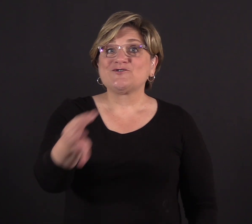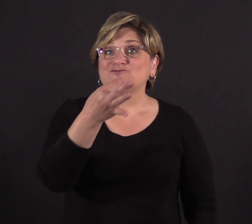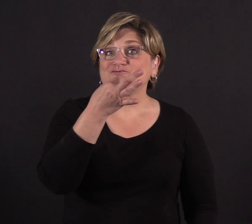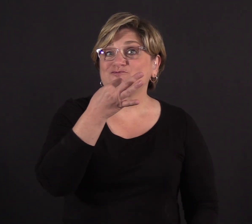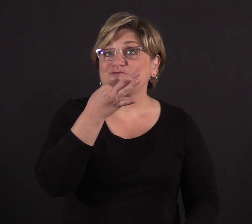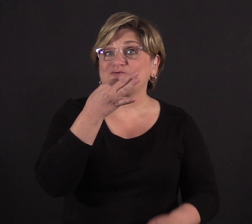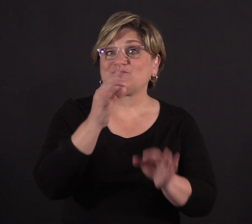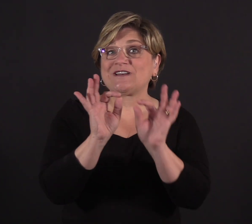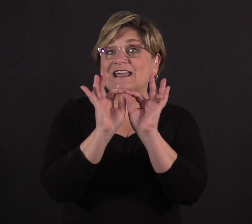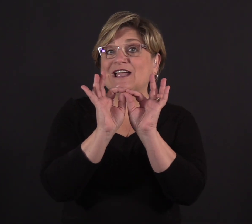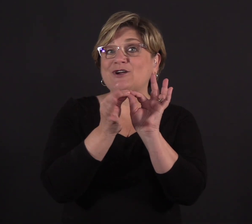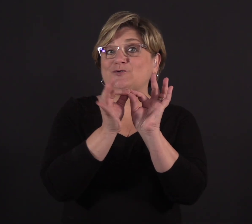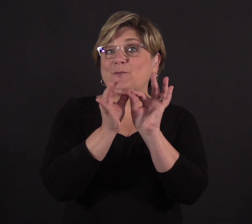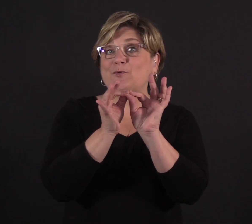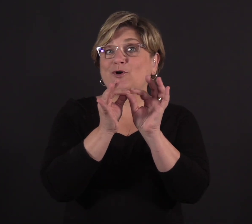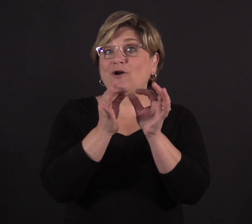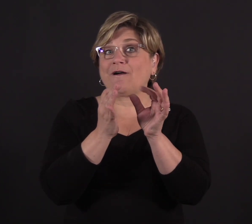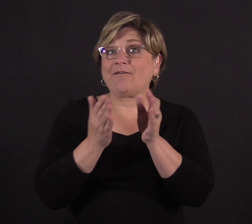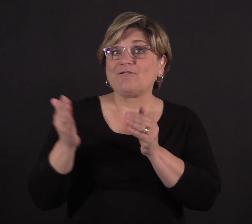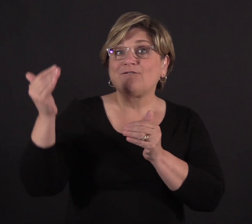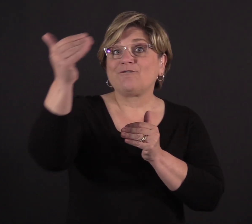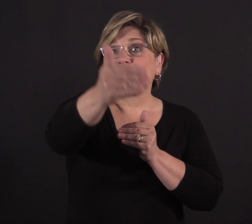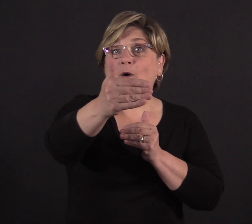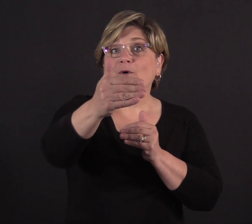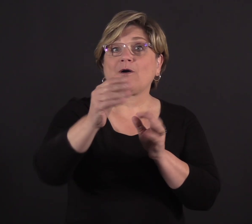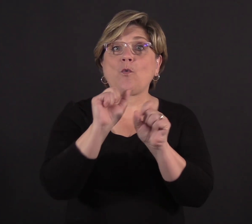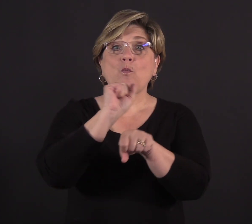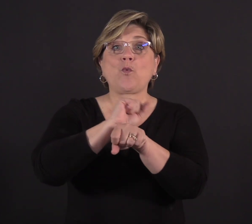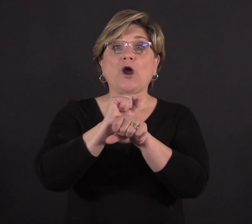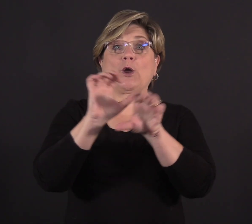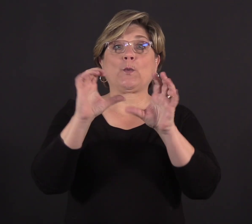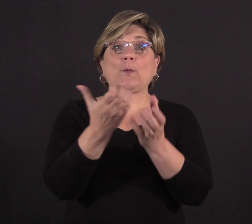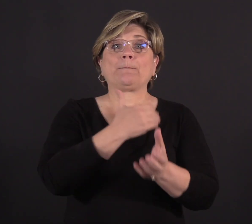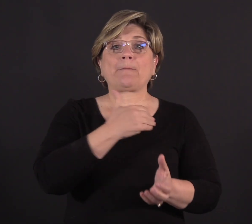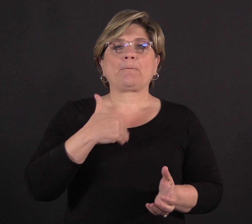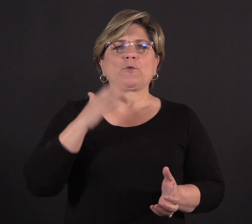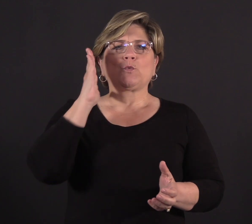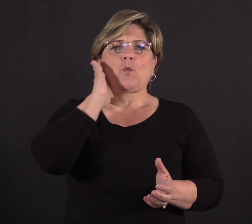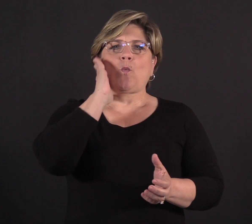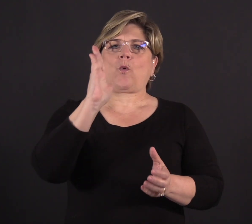Soon the Interpreting Forward working group members